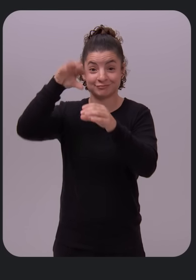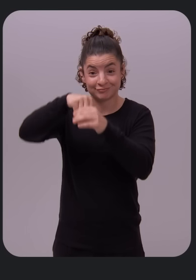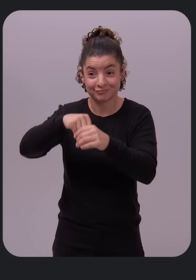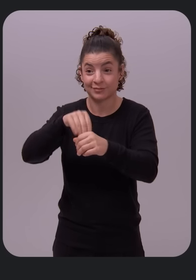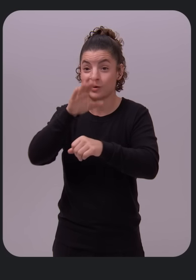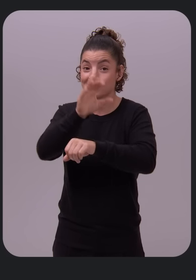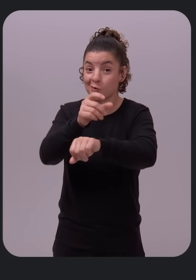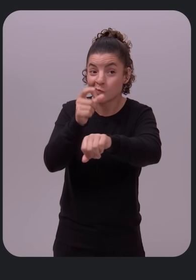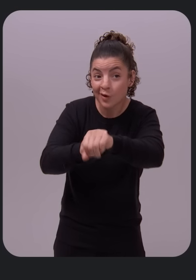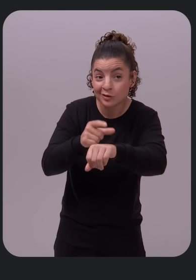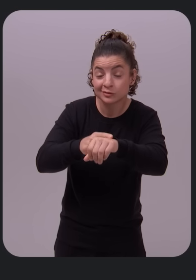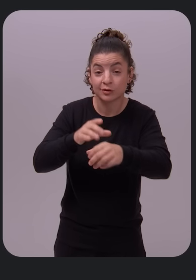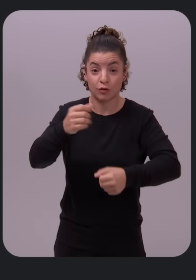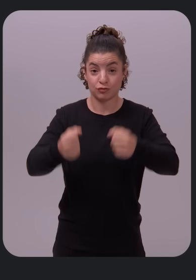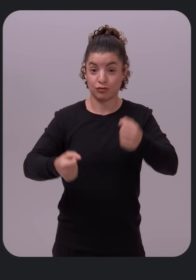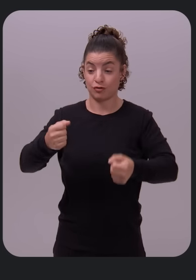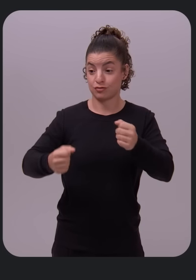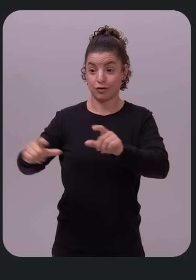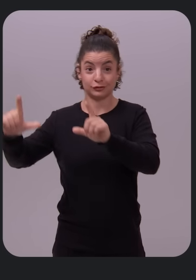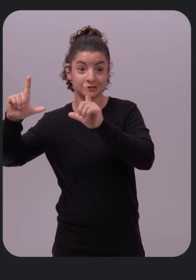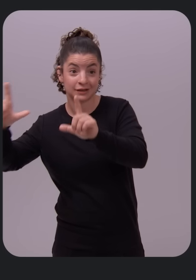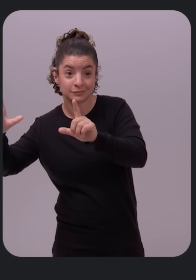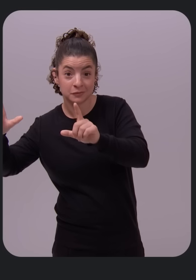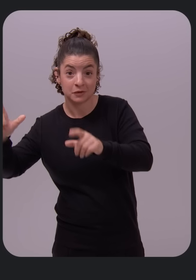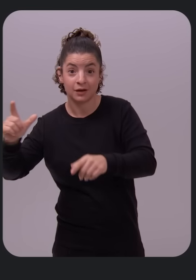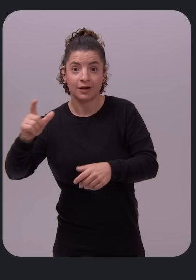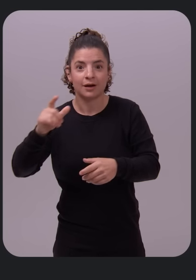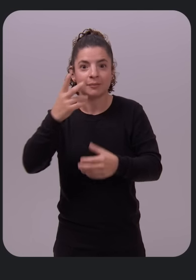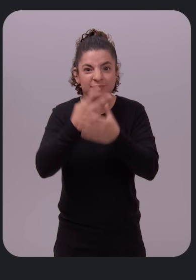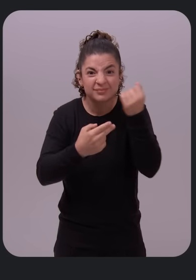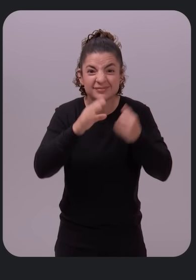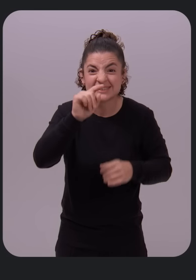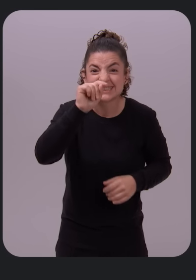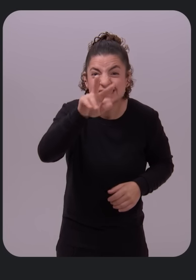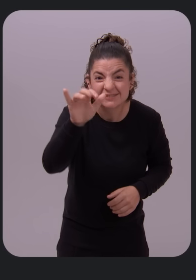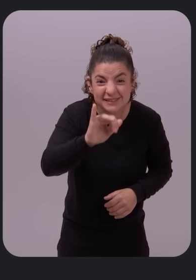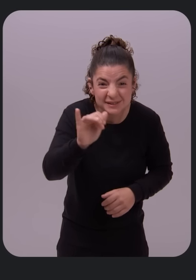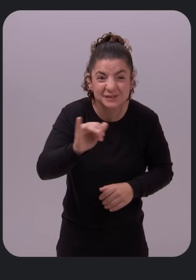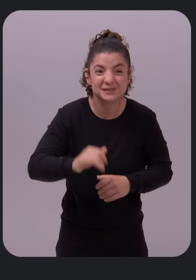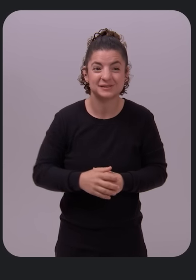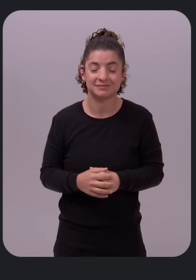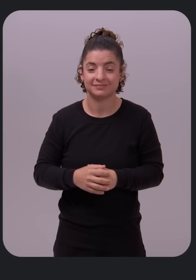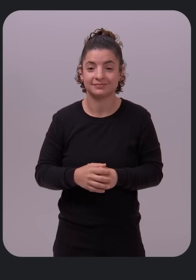to your watch, your car's dashboard, even your TV.